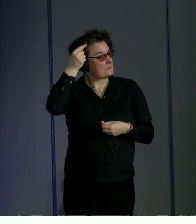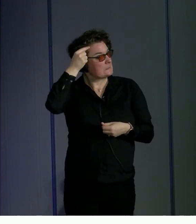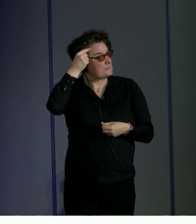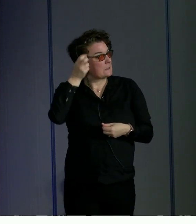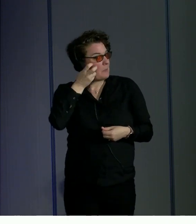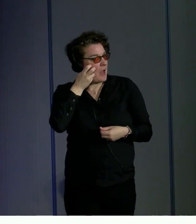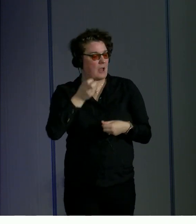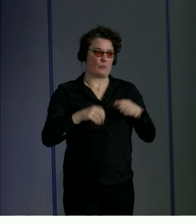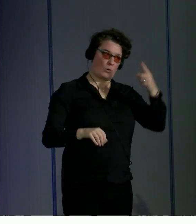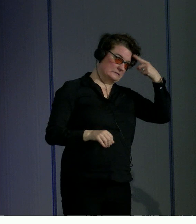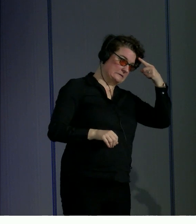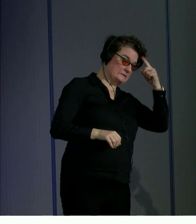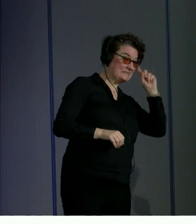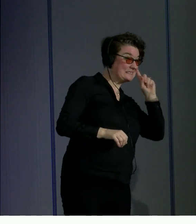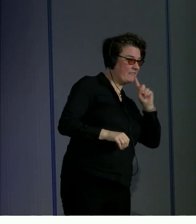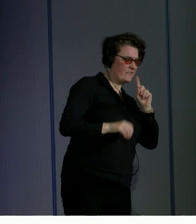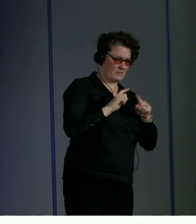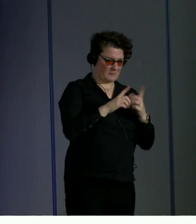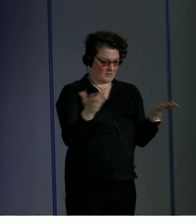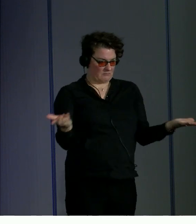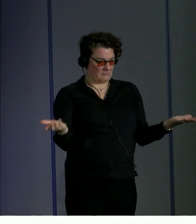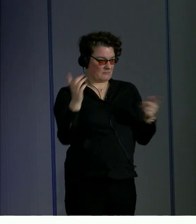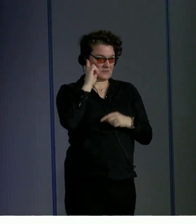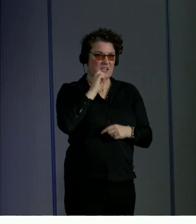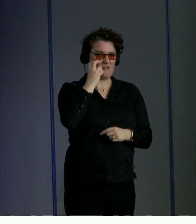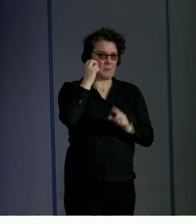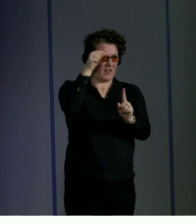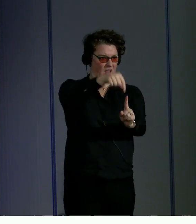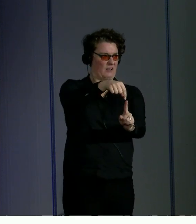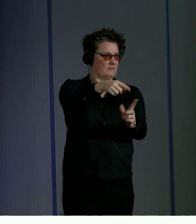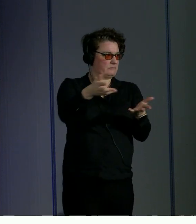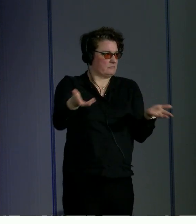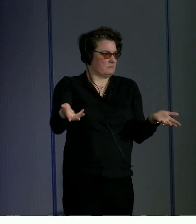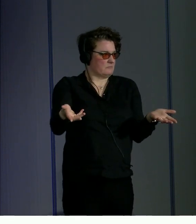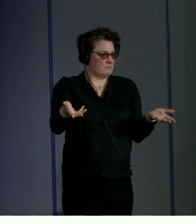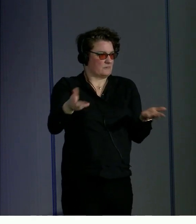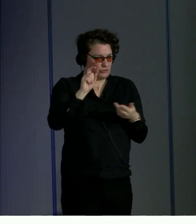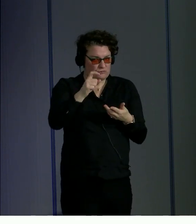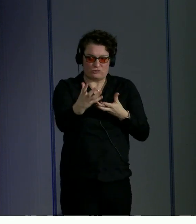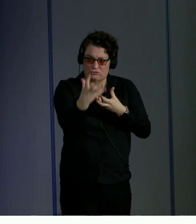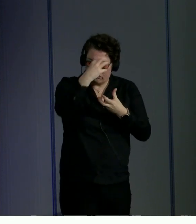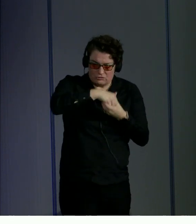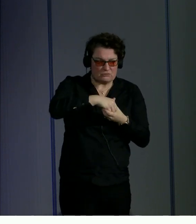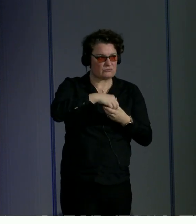blind or the Deaf, but there really should be a focus, or inclusion of the blind deaf as well.